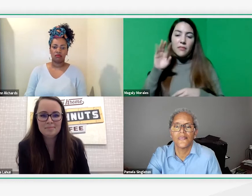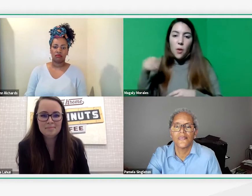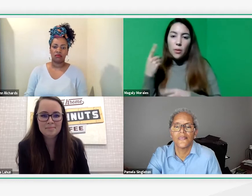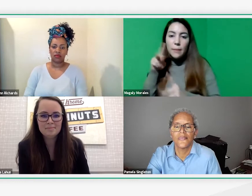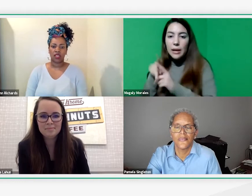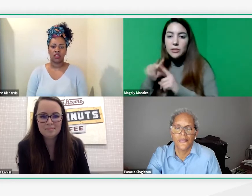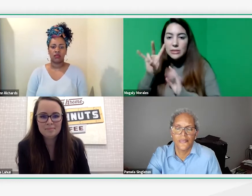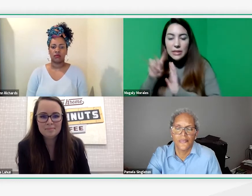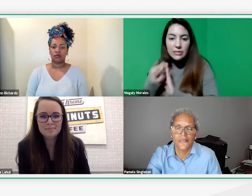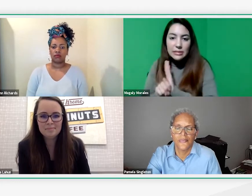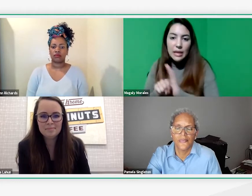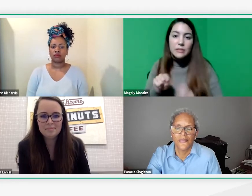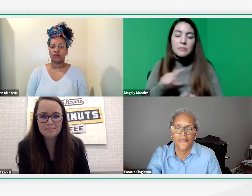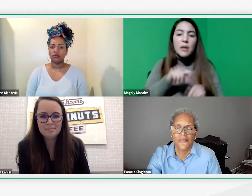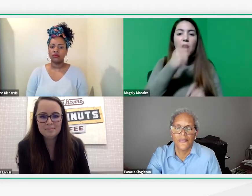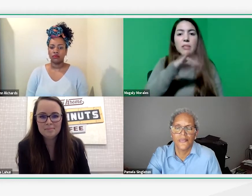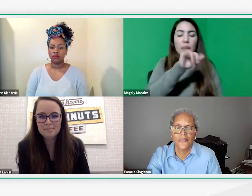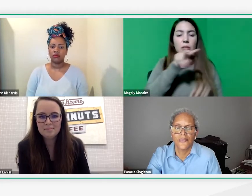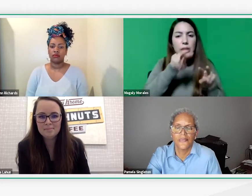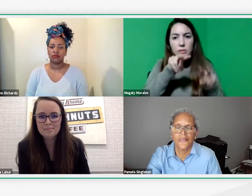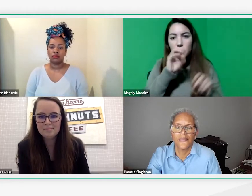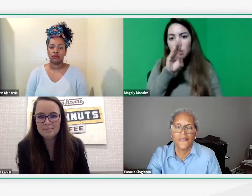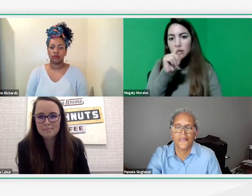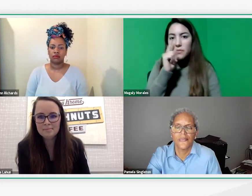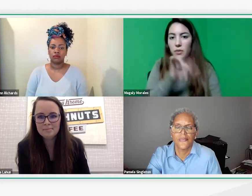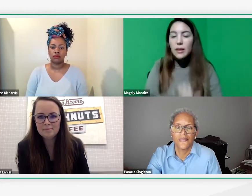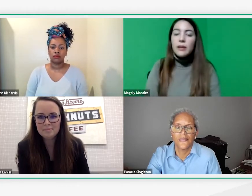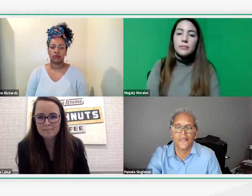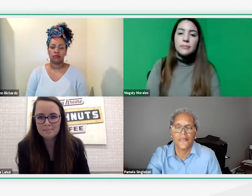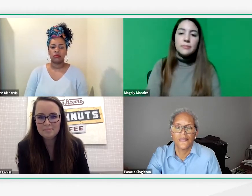and that's the reason that those boxes can be empty. There are 7 states. So,